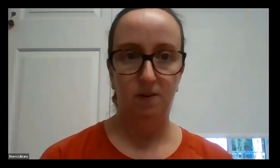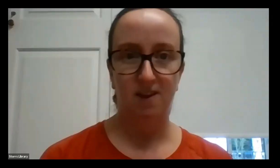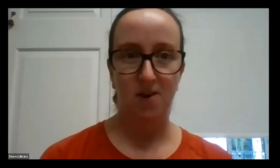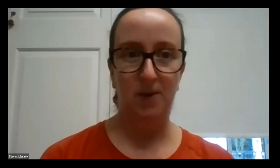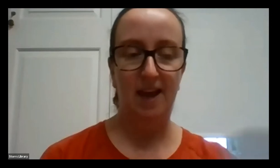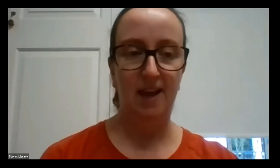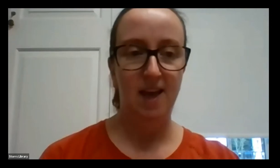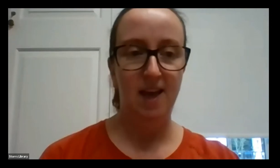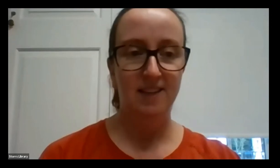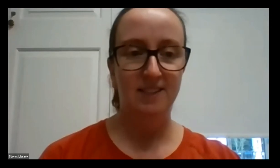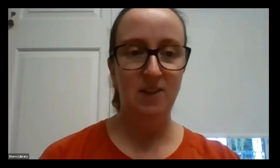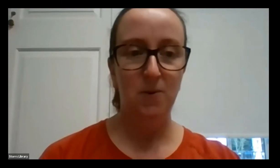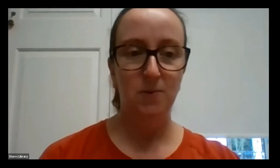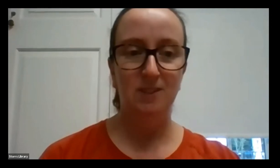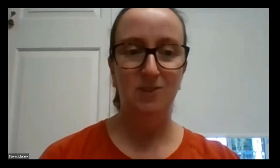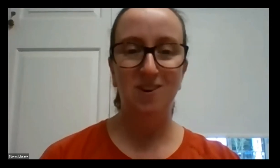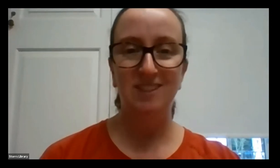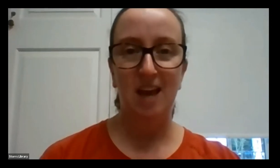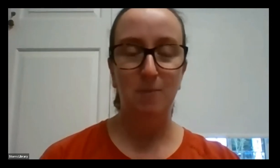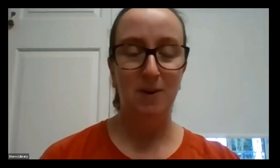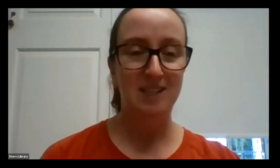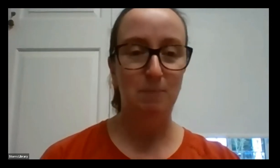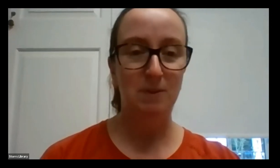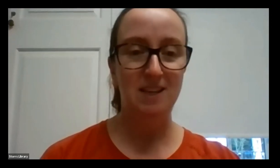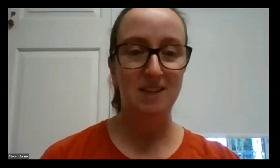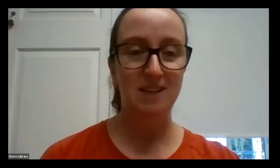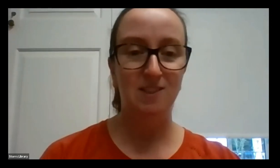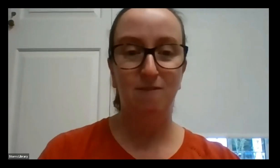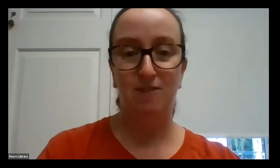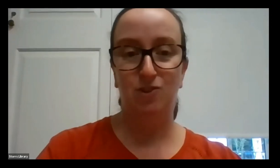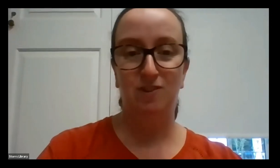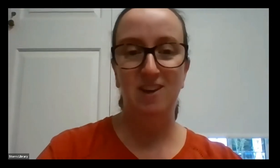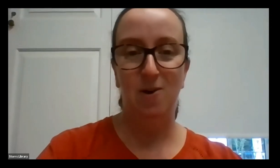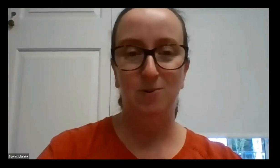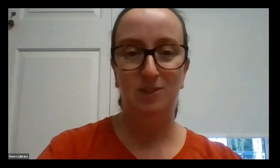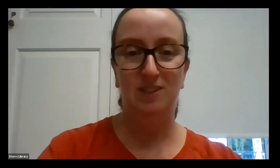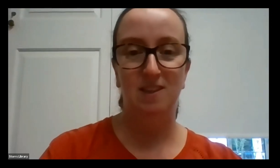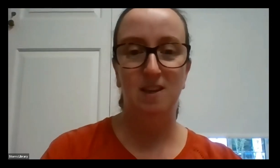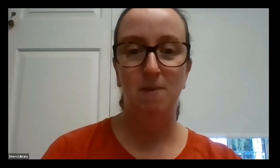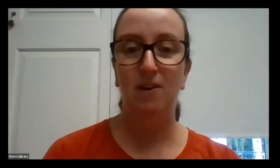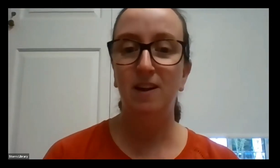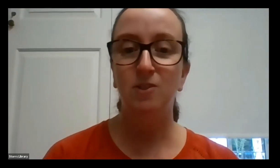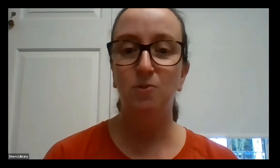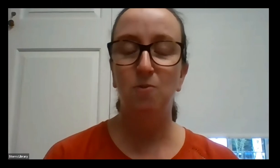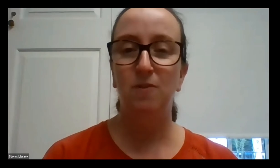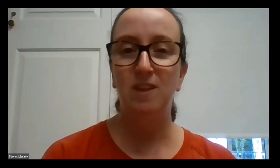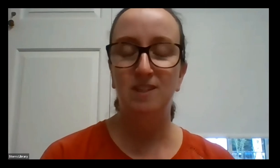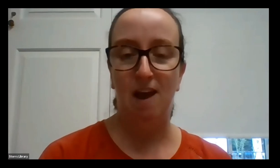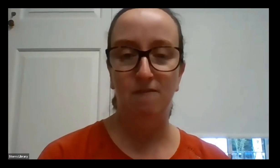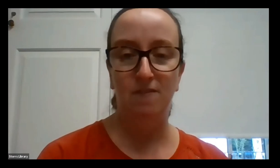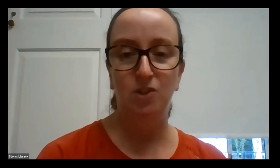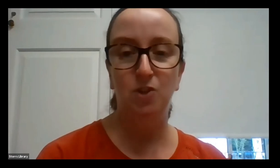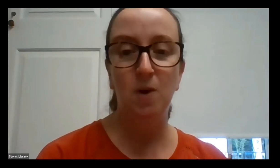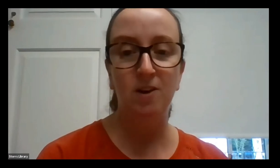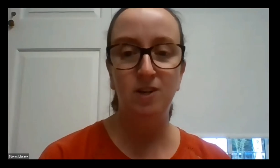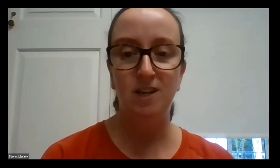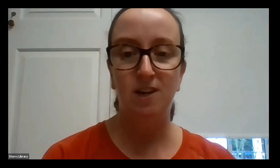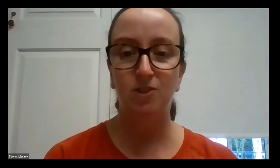Okay, so... Storrs Library is pleased to virtually host "The American School for the Deaf: 200 Years